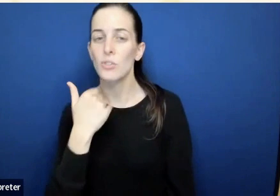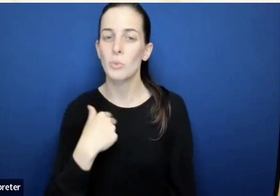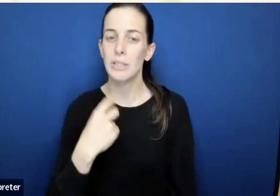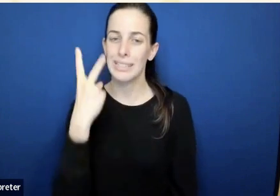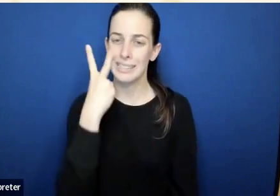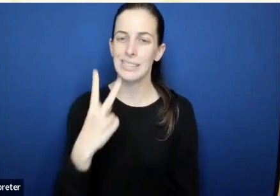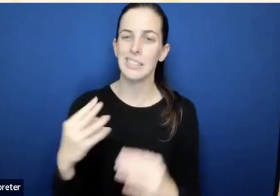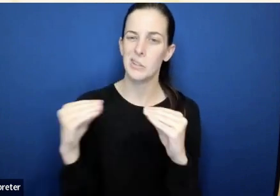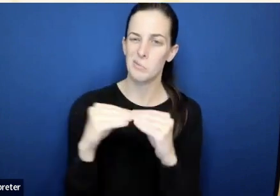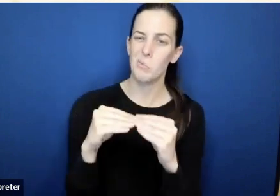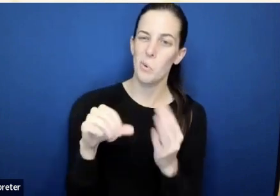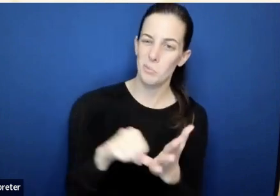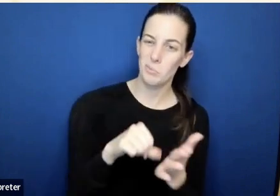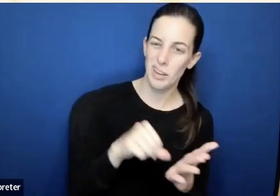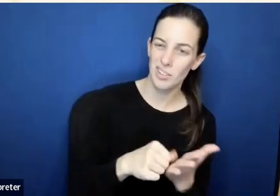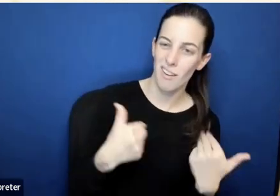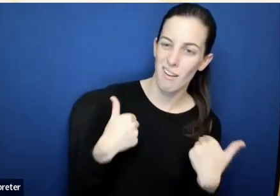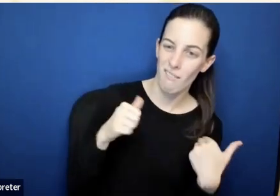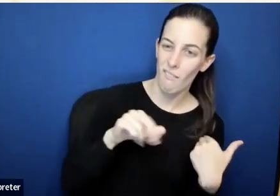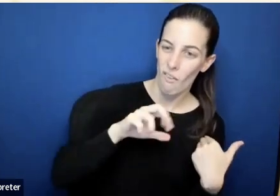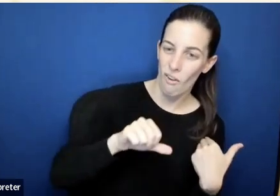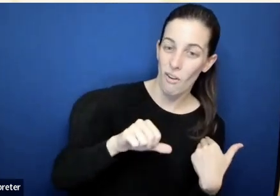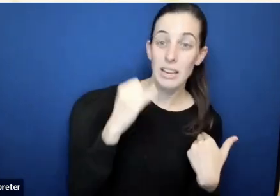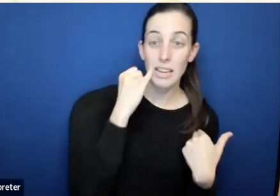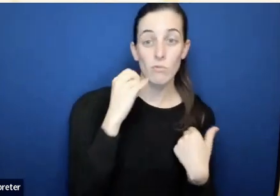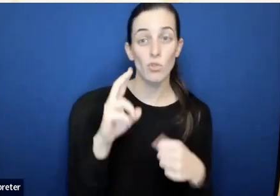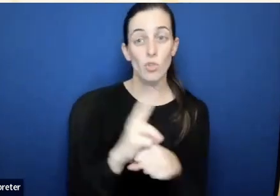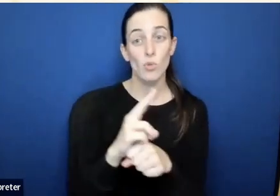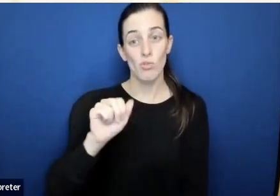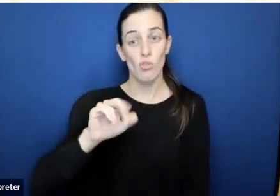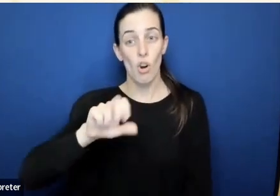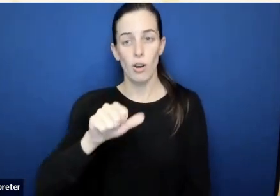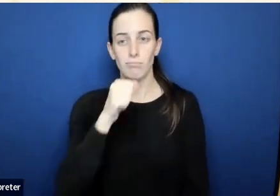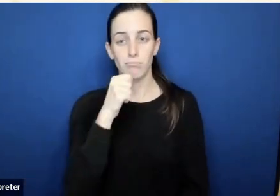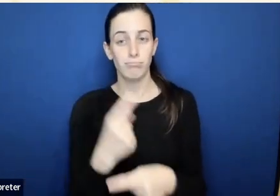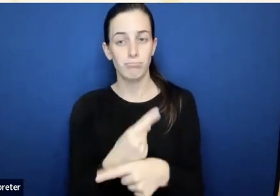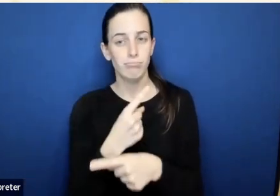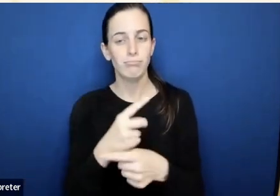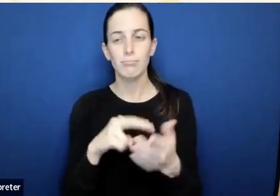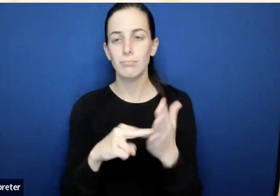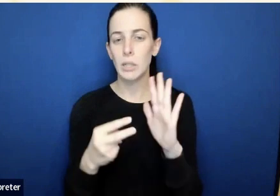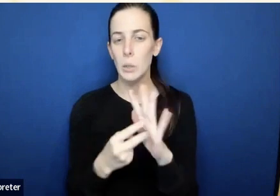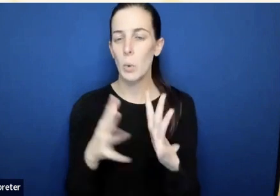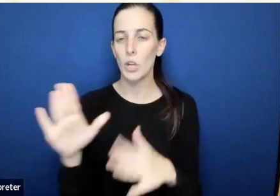The bottom line is, if you use ARIA incorrectly, you can make your sites less accessible.